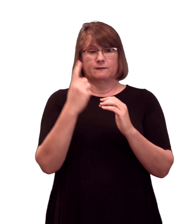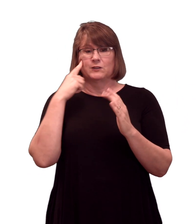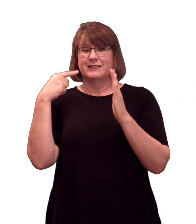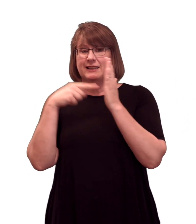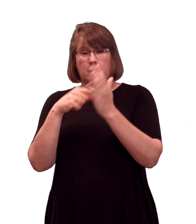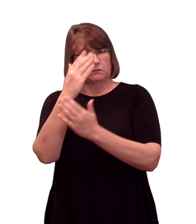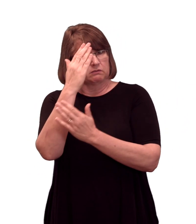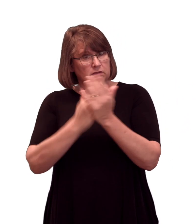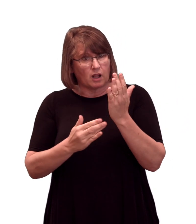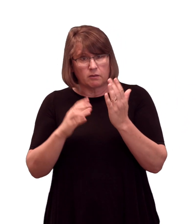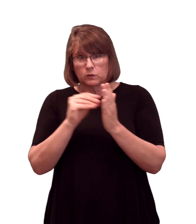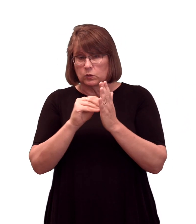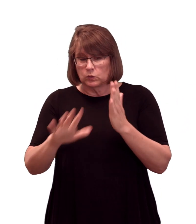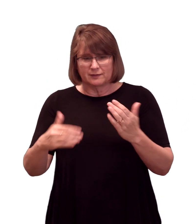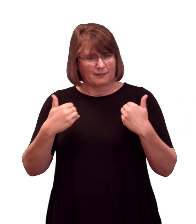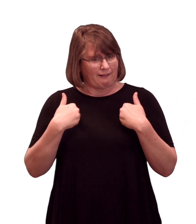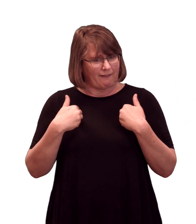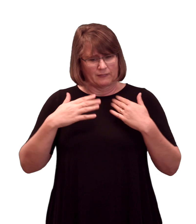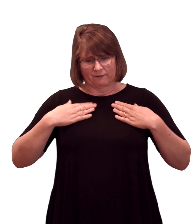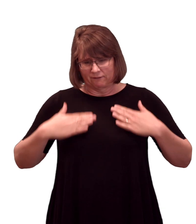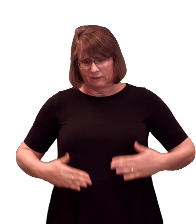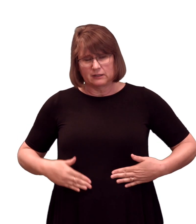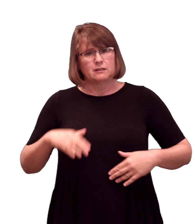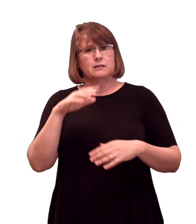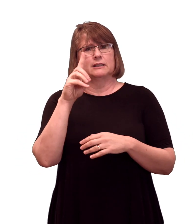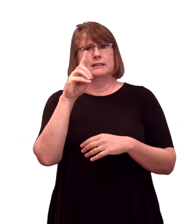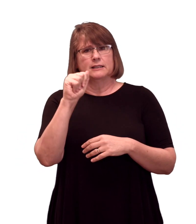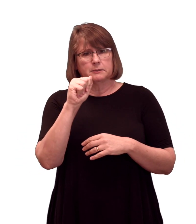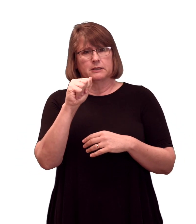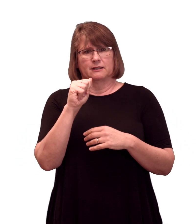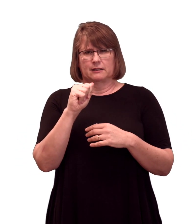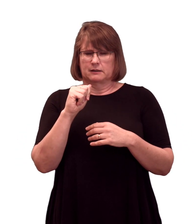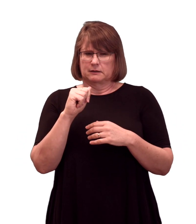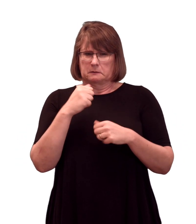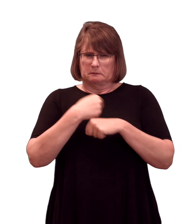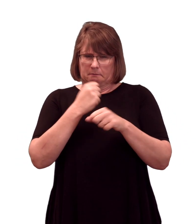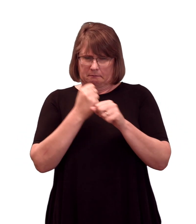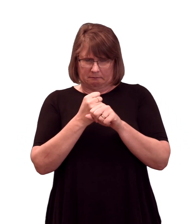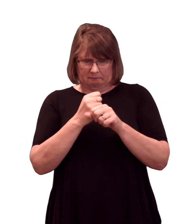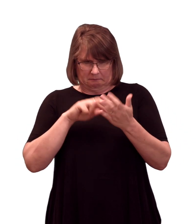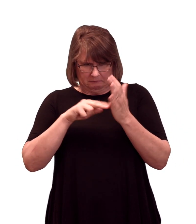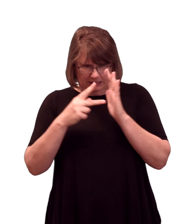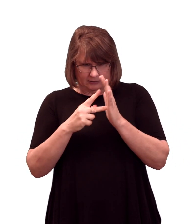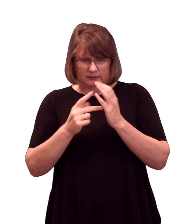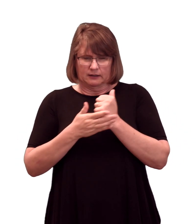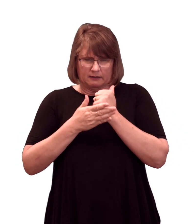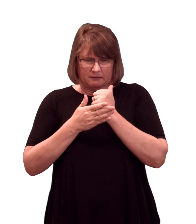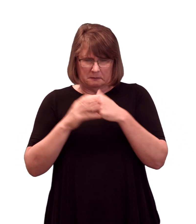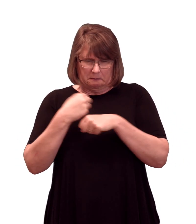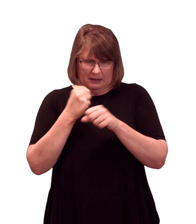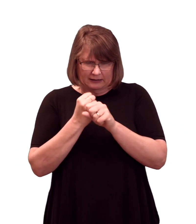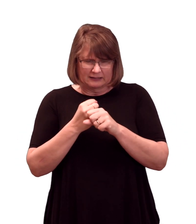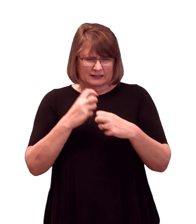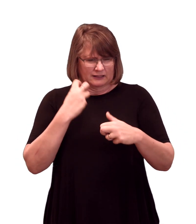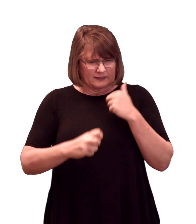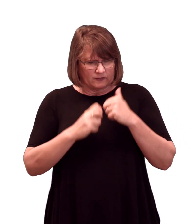For example, some students may have a physical disability which makes it difficult for them